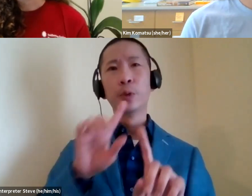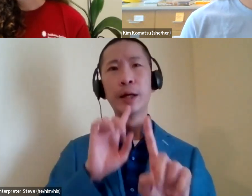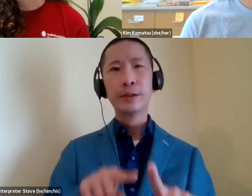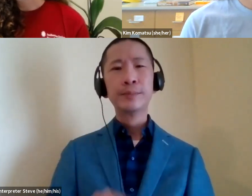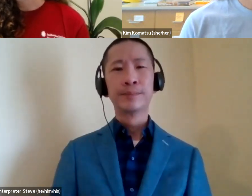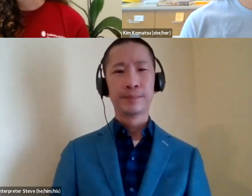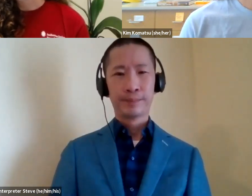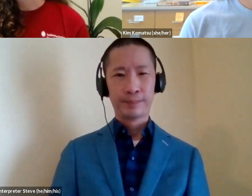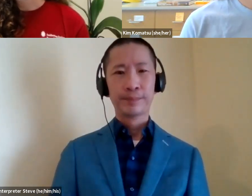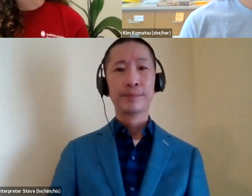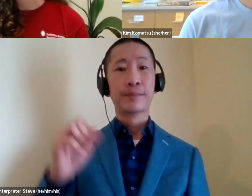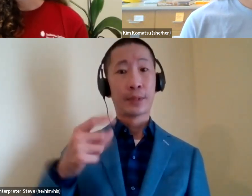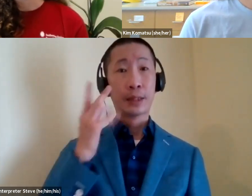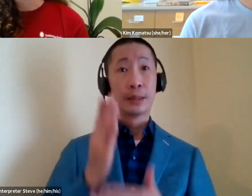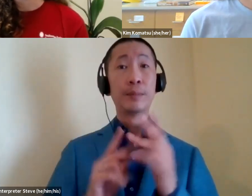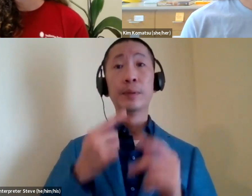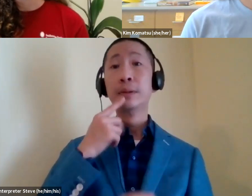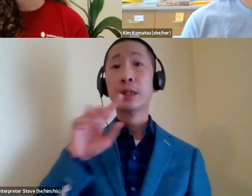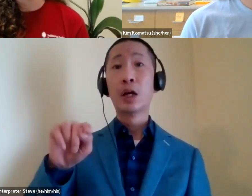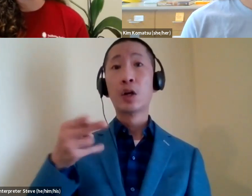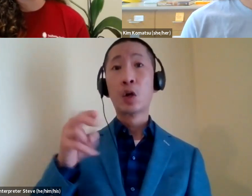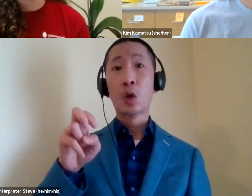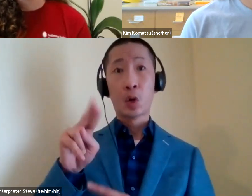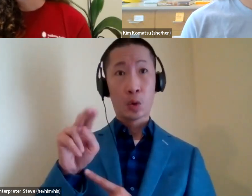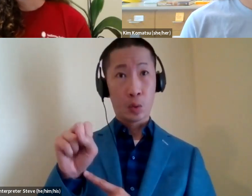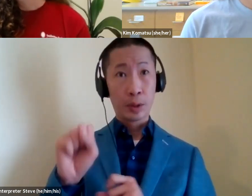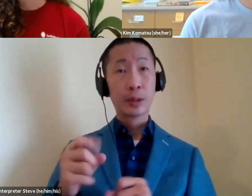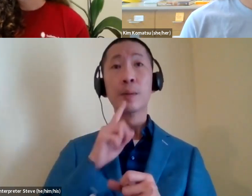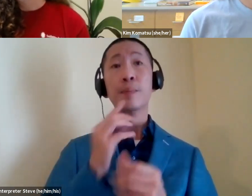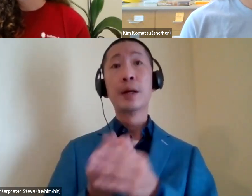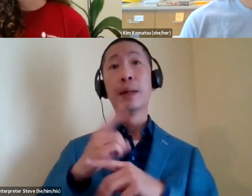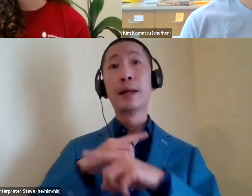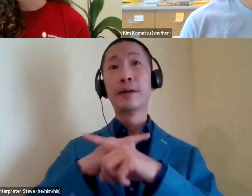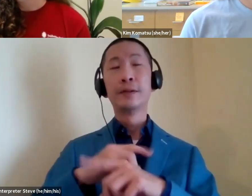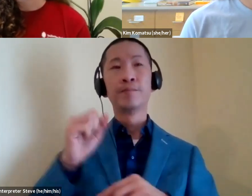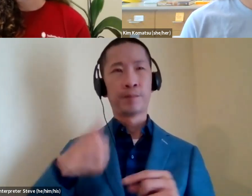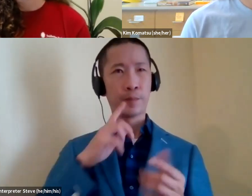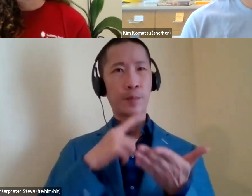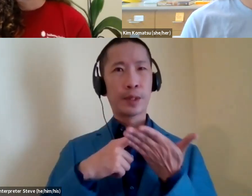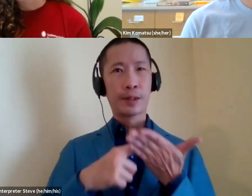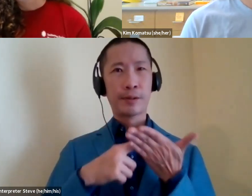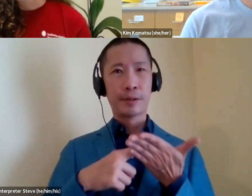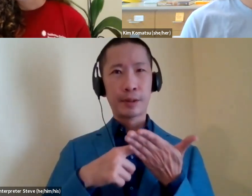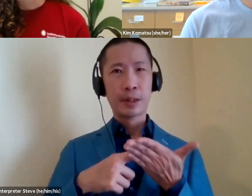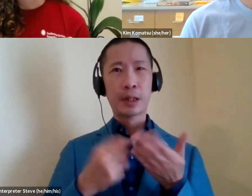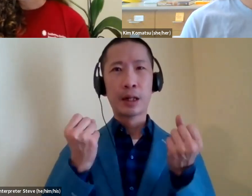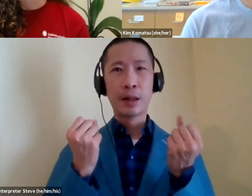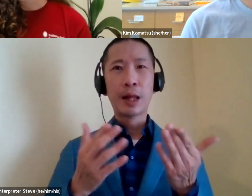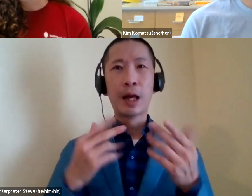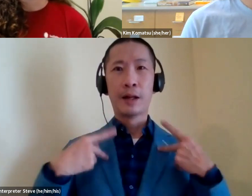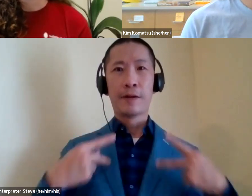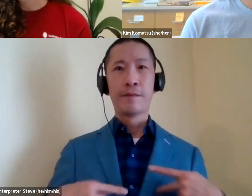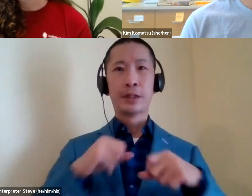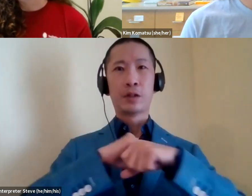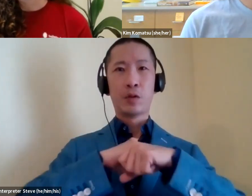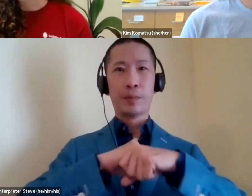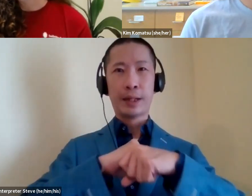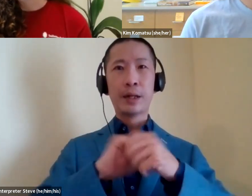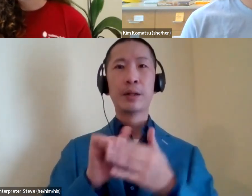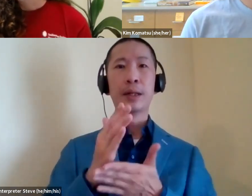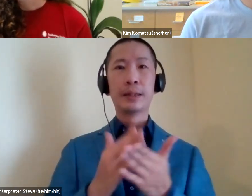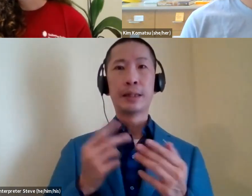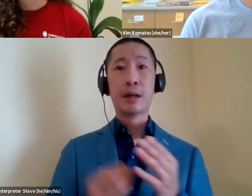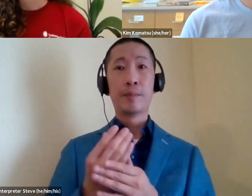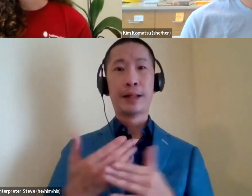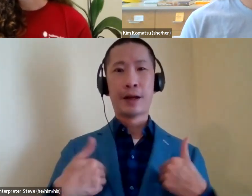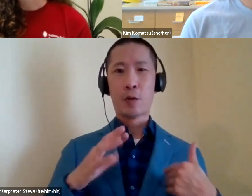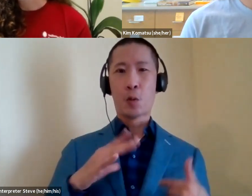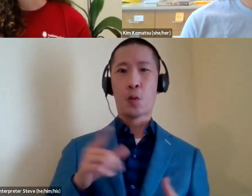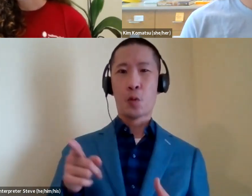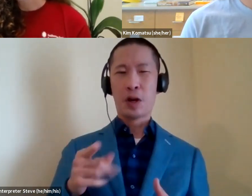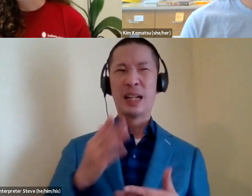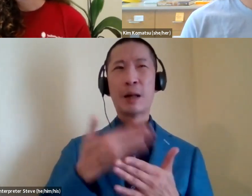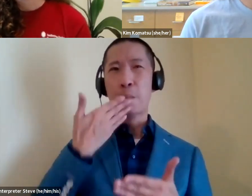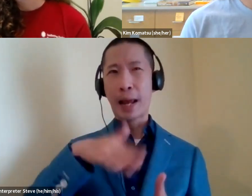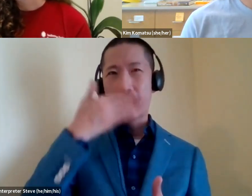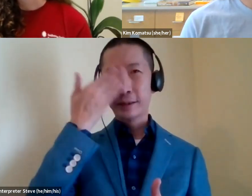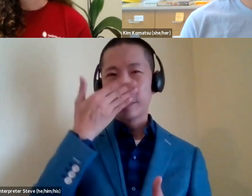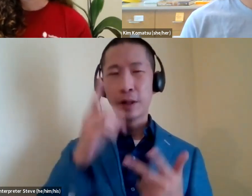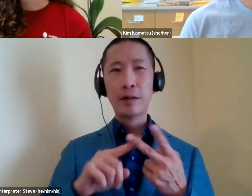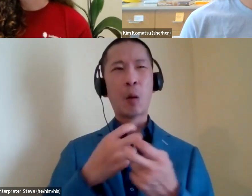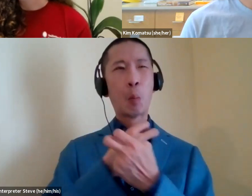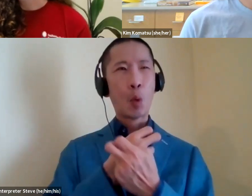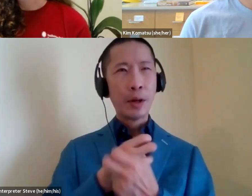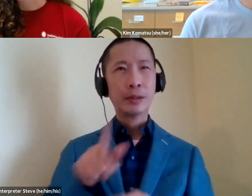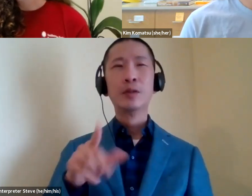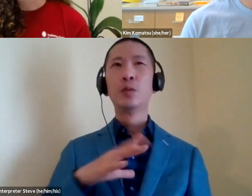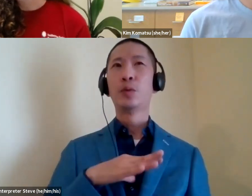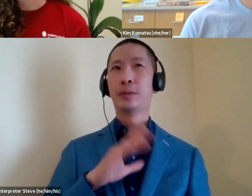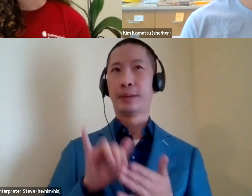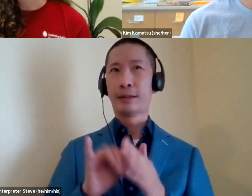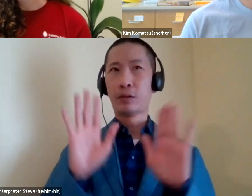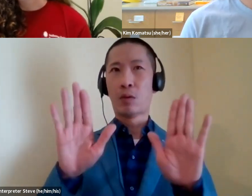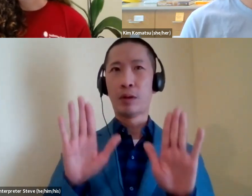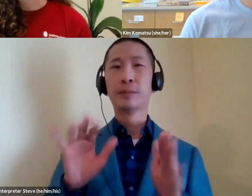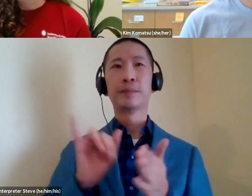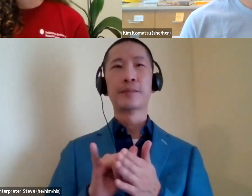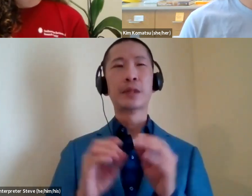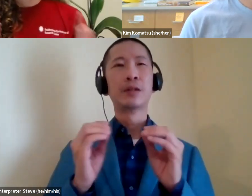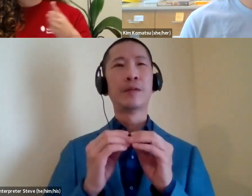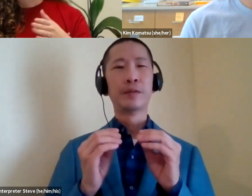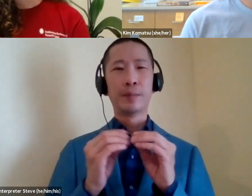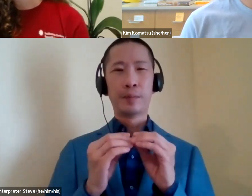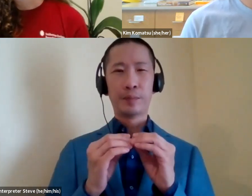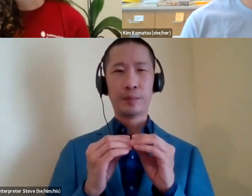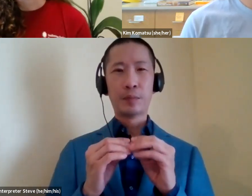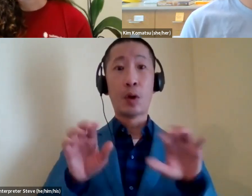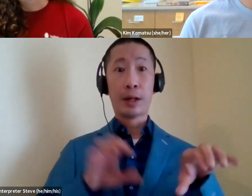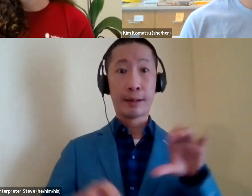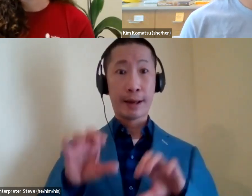Emily Borger: Yeah I see some people say thorns could be a plant defense. We're definitely going to talk about a lot of physical protection that some plants do. Ooh some bad smells. Poison. That's awesome. So those are some of the more chemical defenses we do.